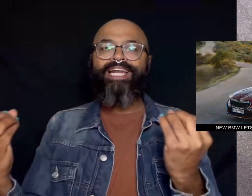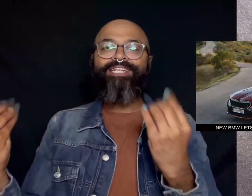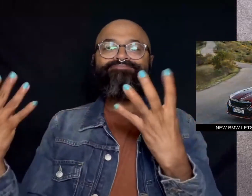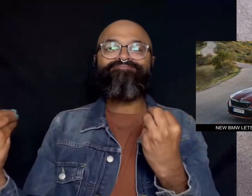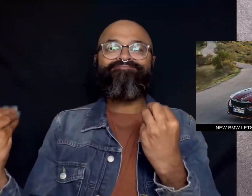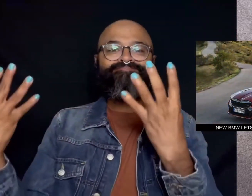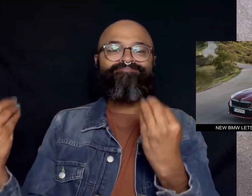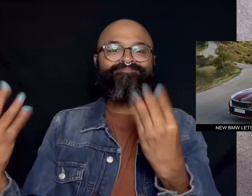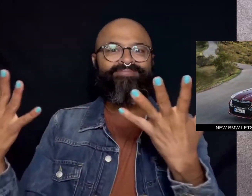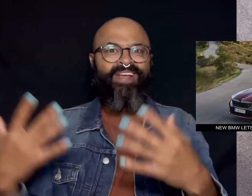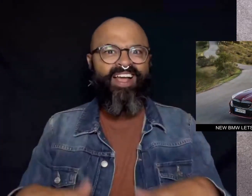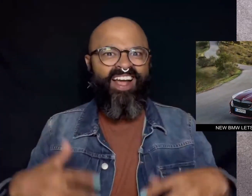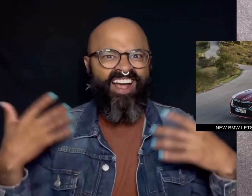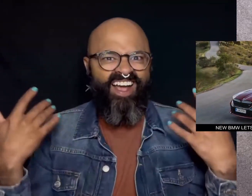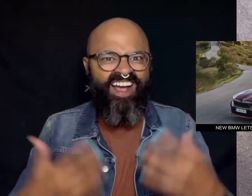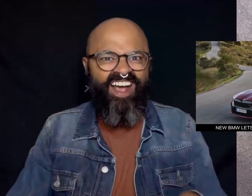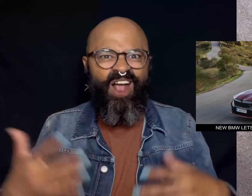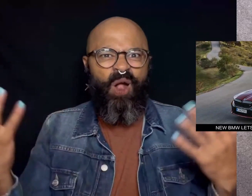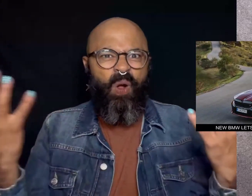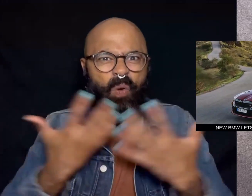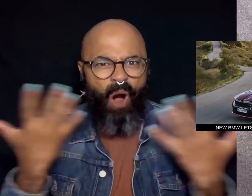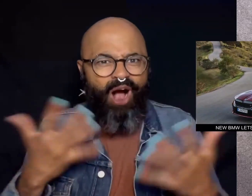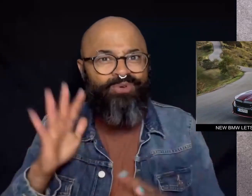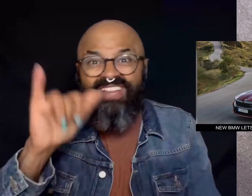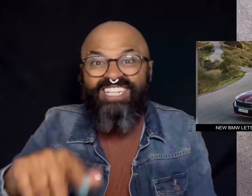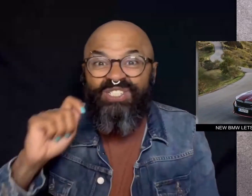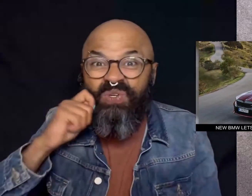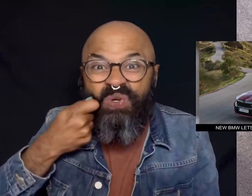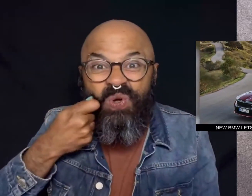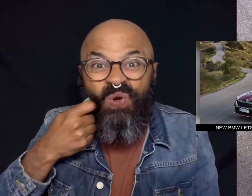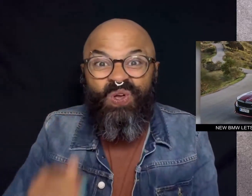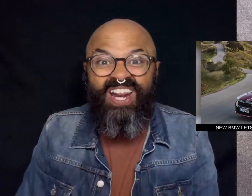on the hazard lights. Wow. Cool.